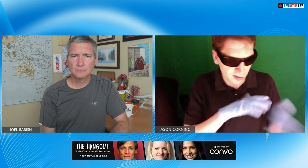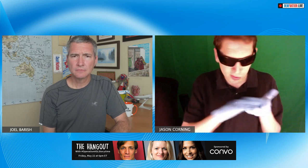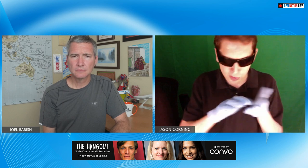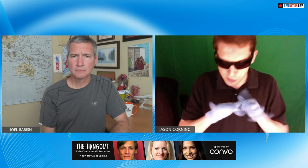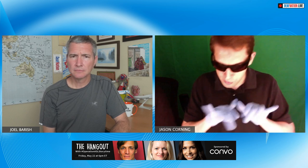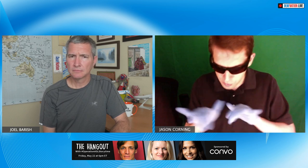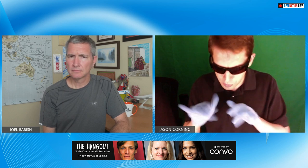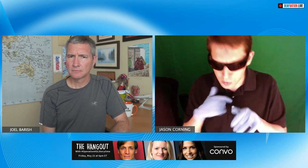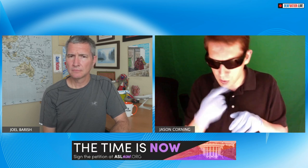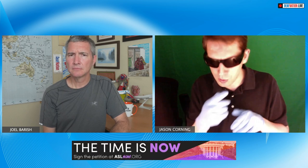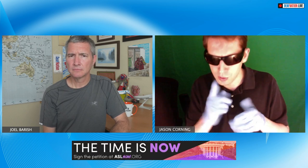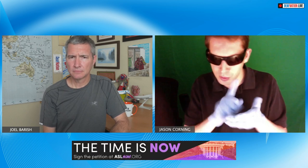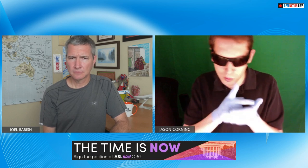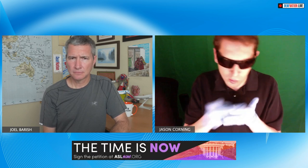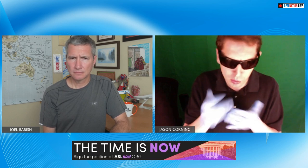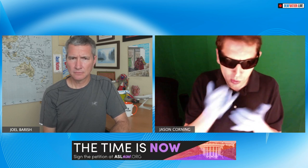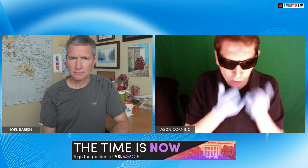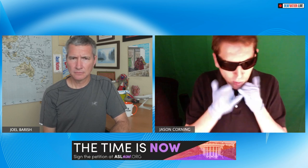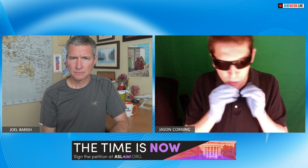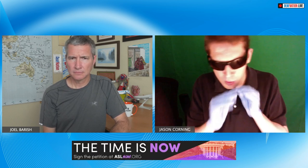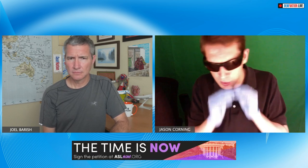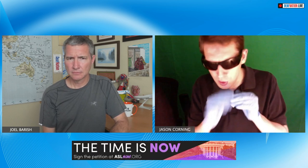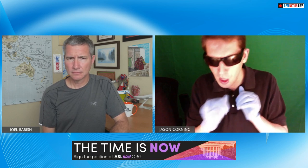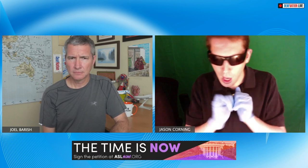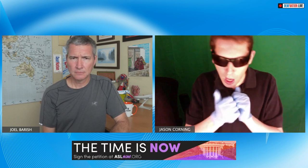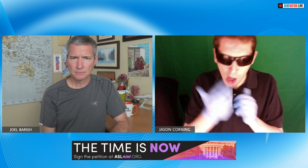they can ask us to do some testing using our Braille device,